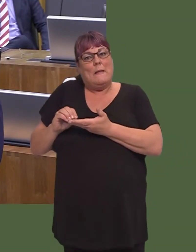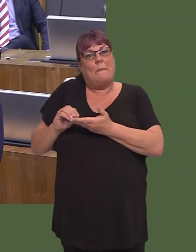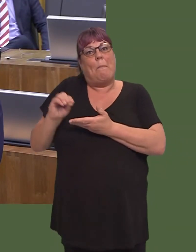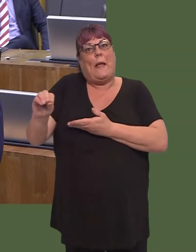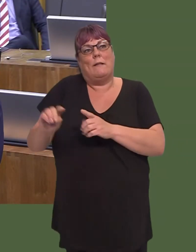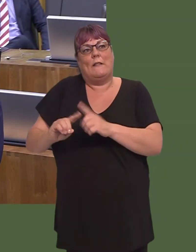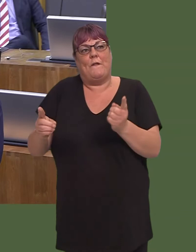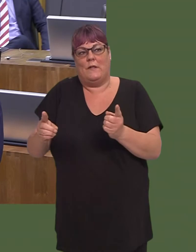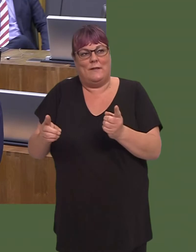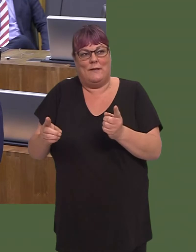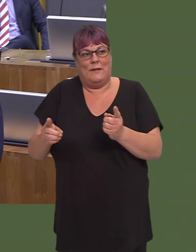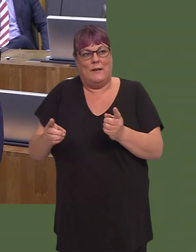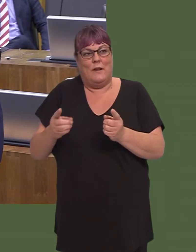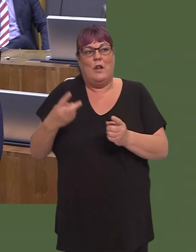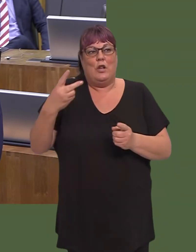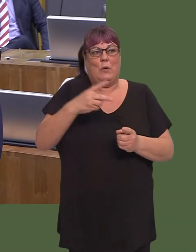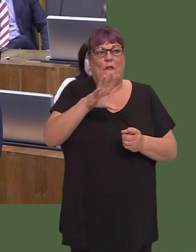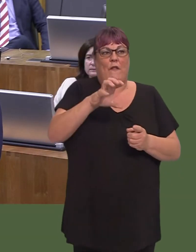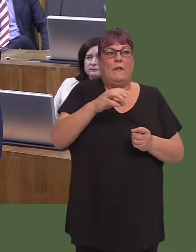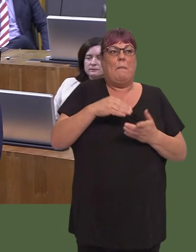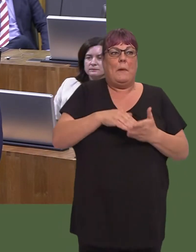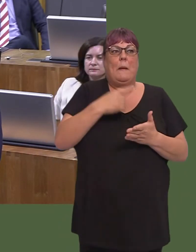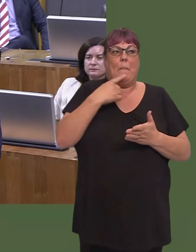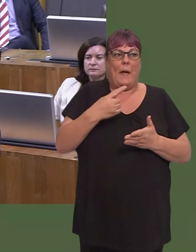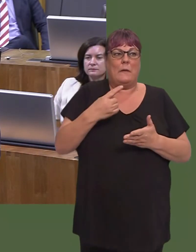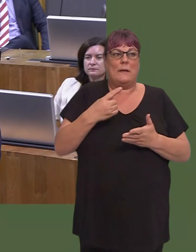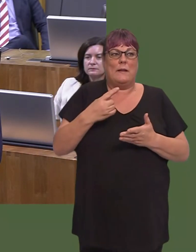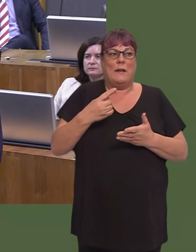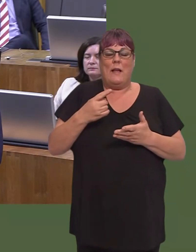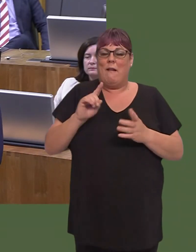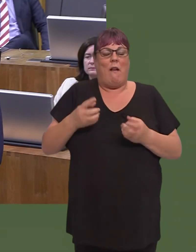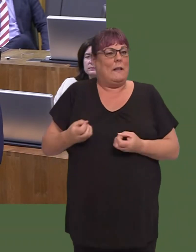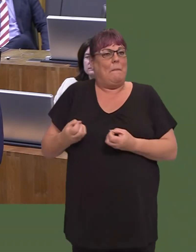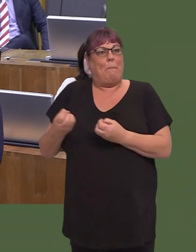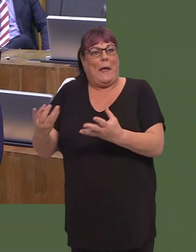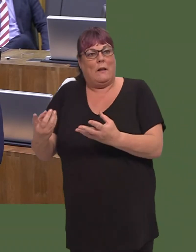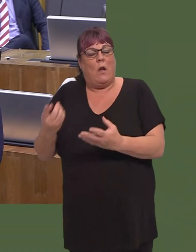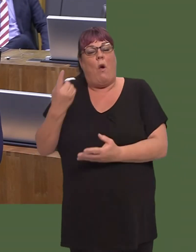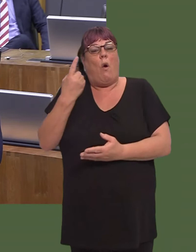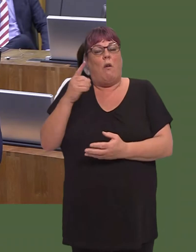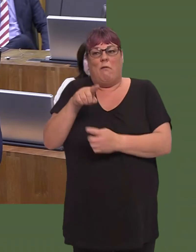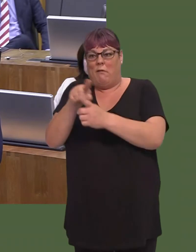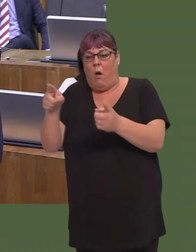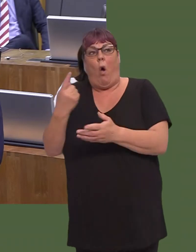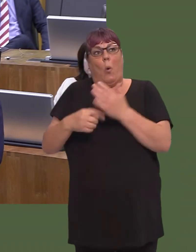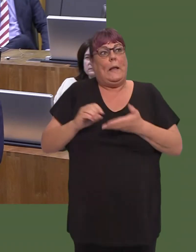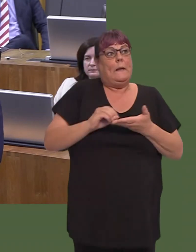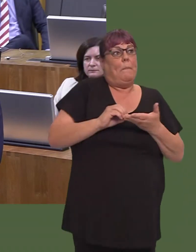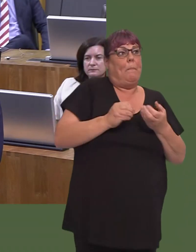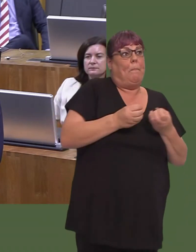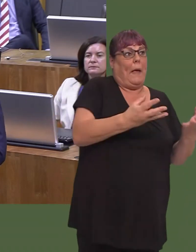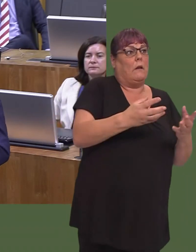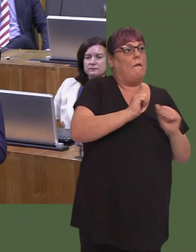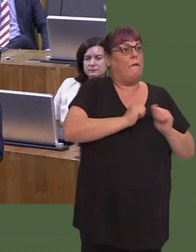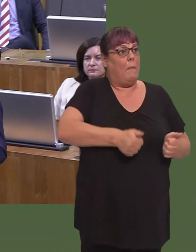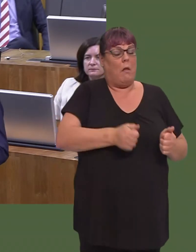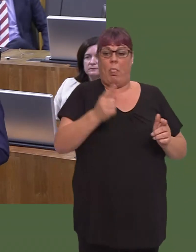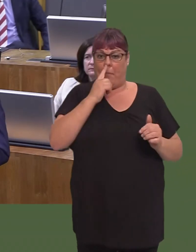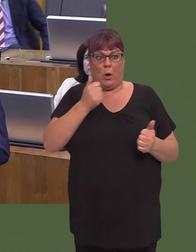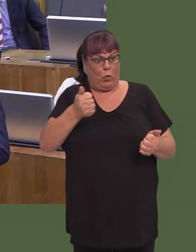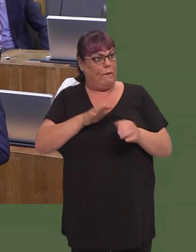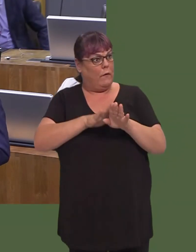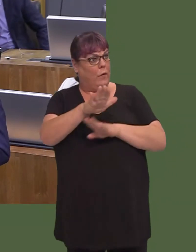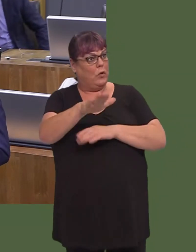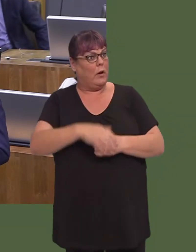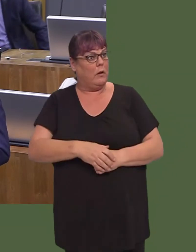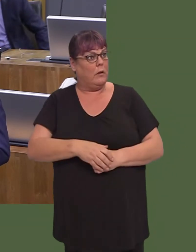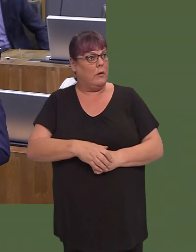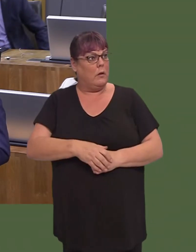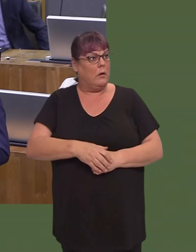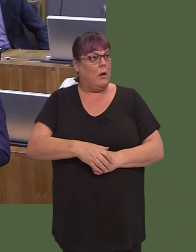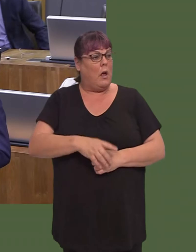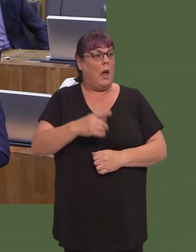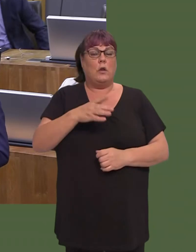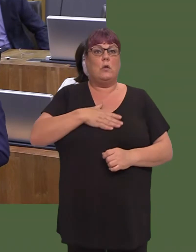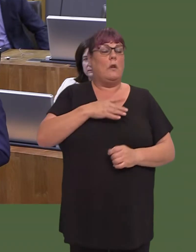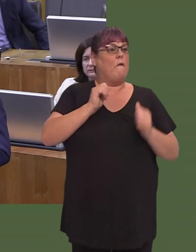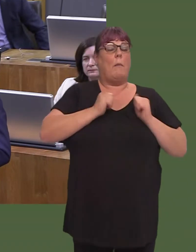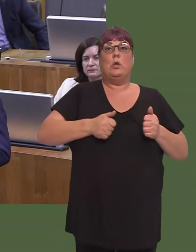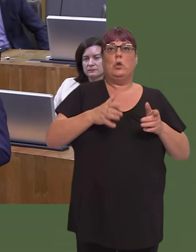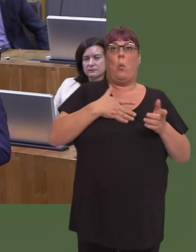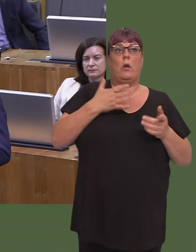are there not? If there's no deal, then it would be 'no deal' or remain. If there is